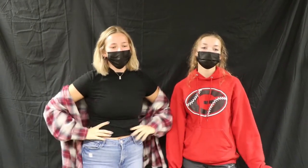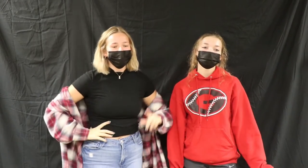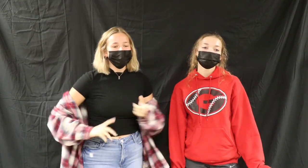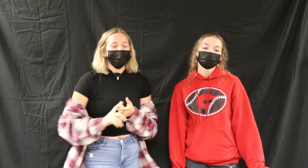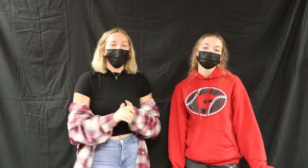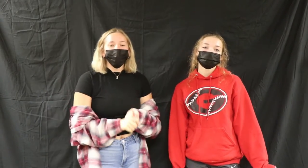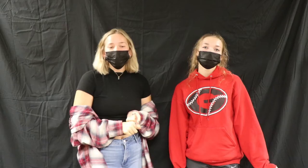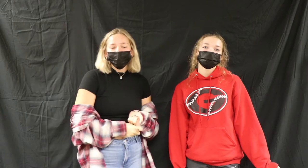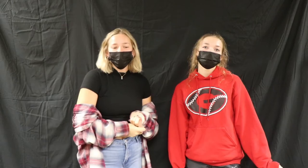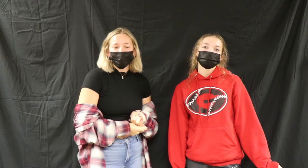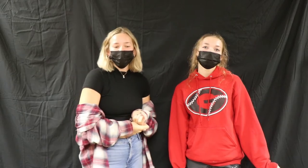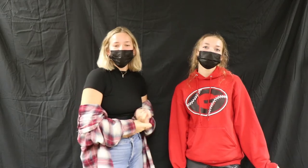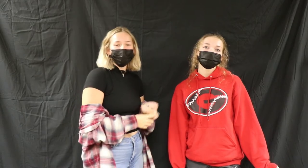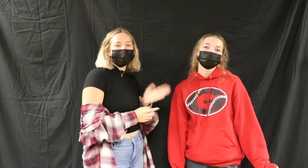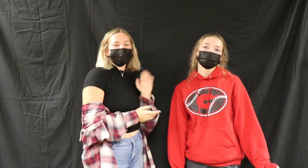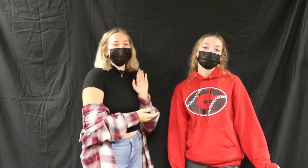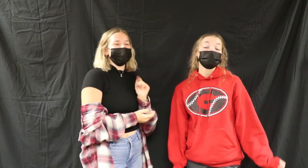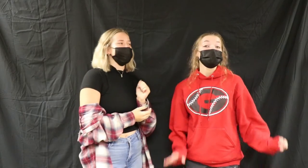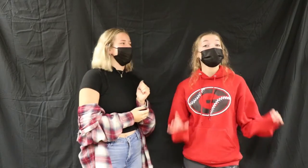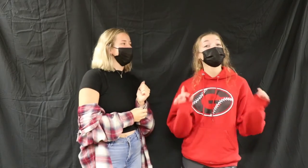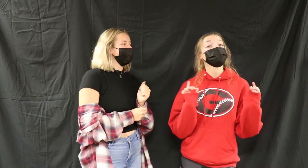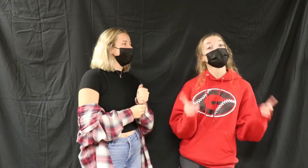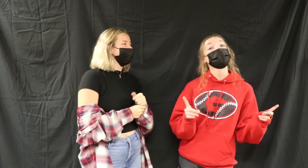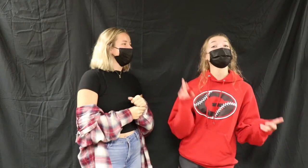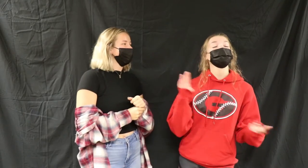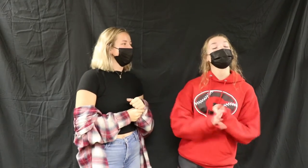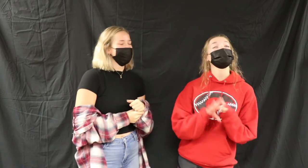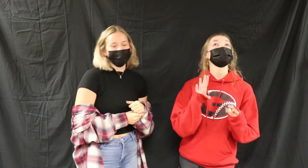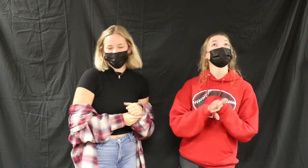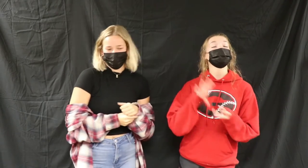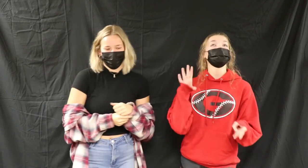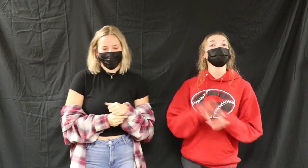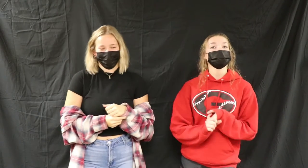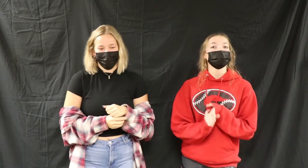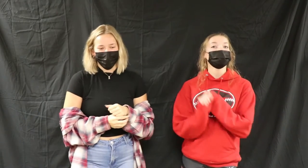your pe health or study hall to get your picture taken if you do not have a pe health or study hall